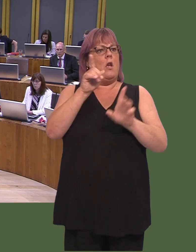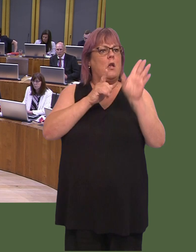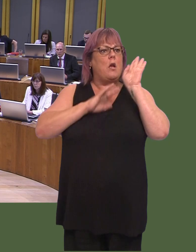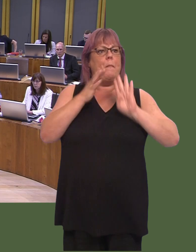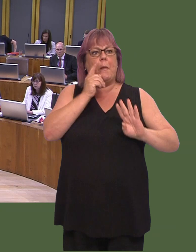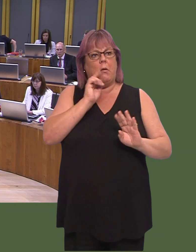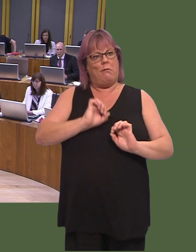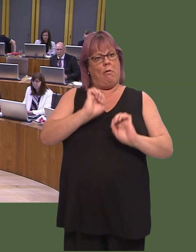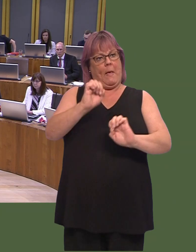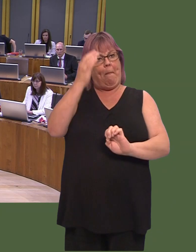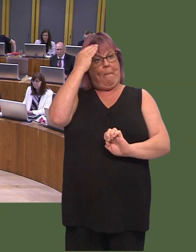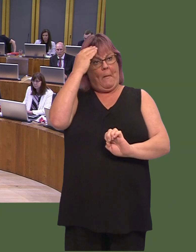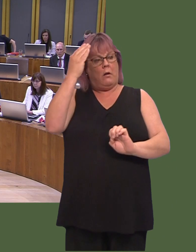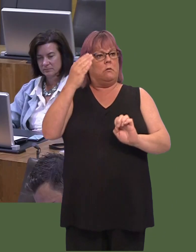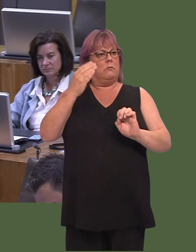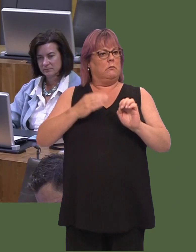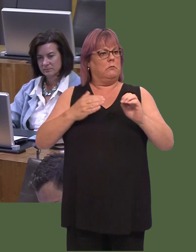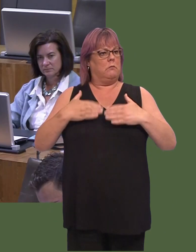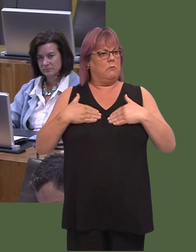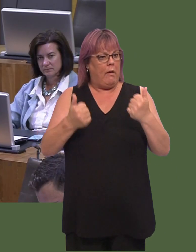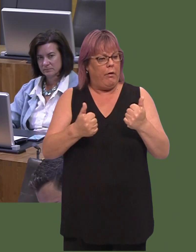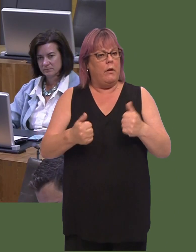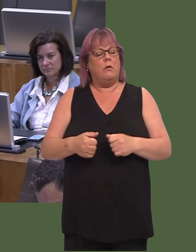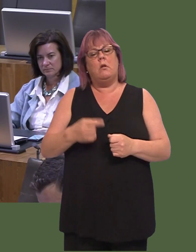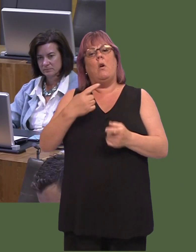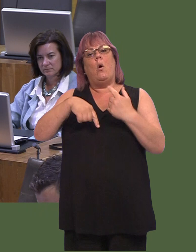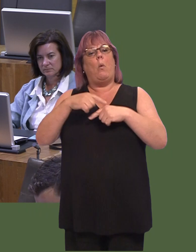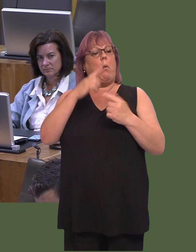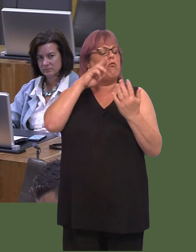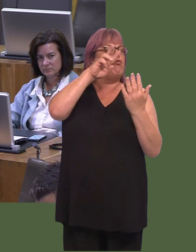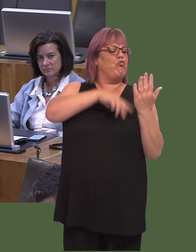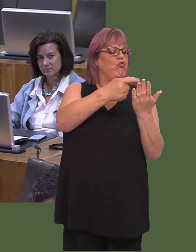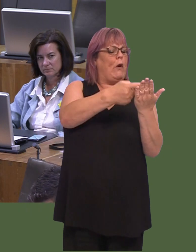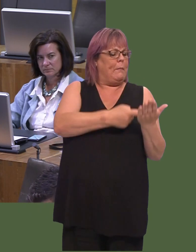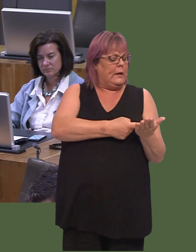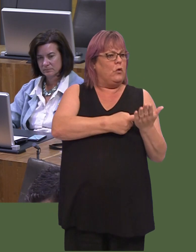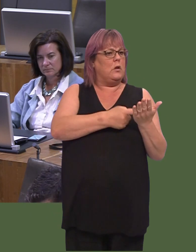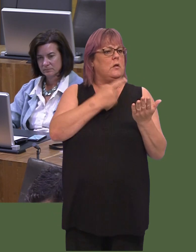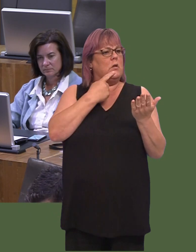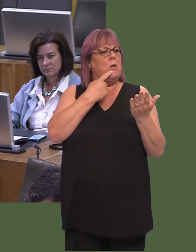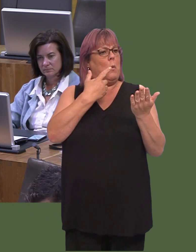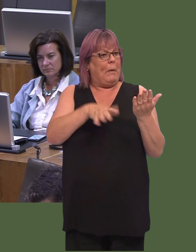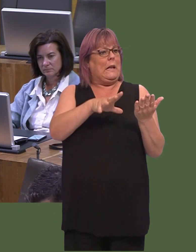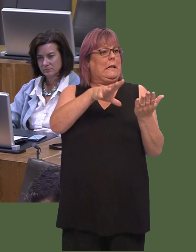and well-being. I can assure Members that we will examine very carefully those recommendations we have